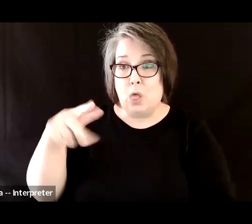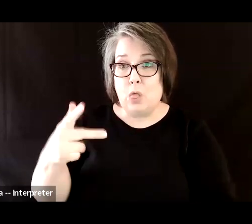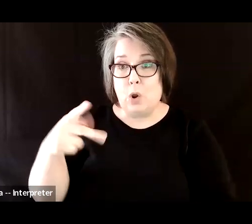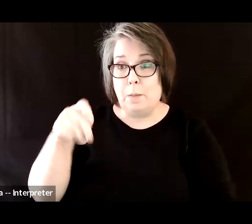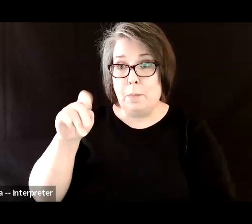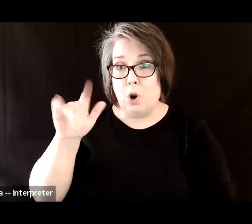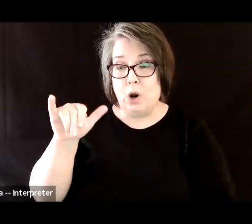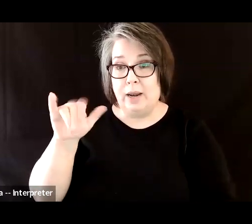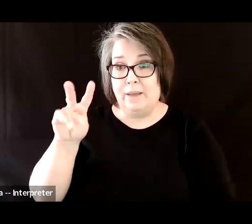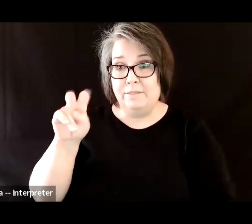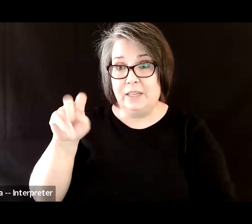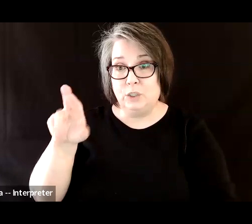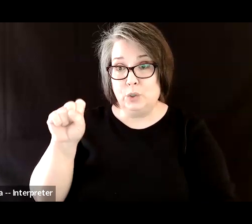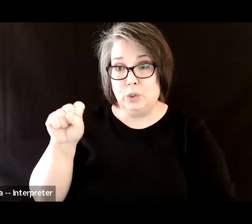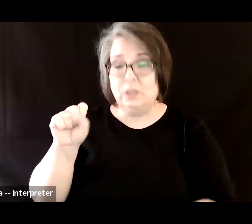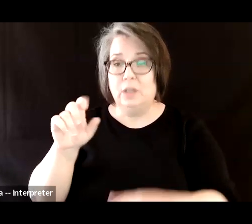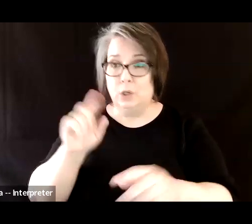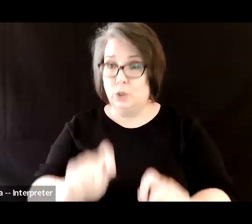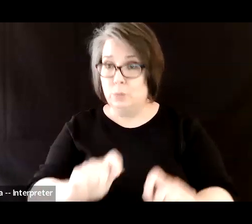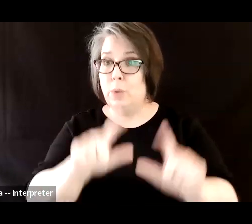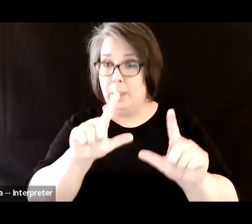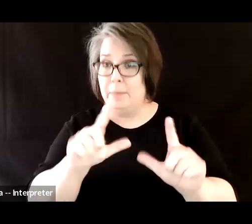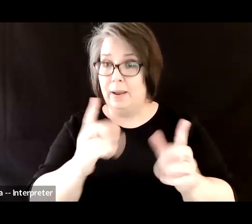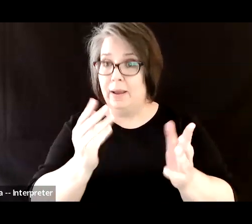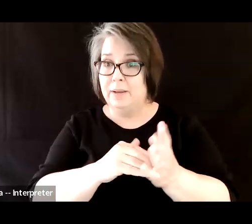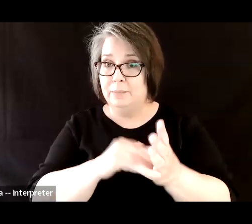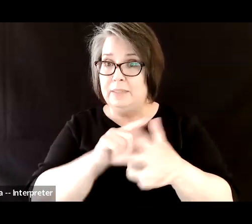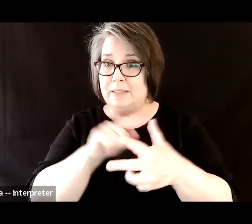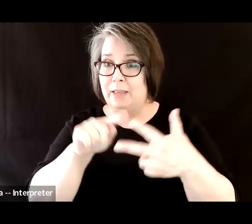you could put those back up. >> Absolutely.